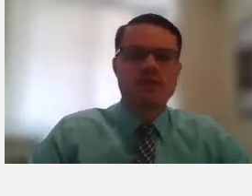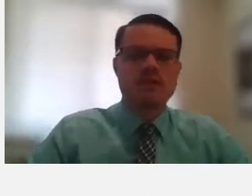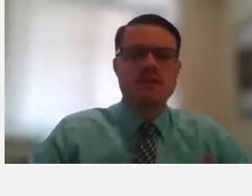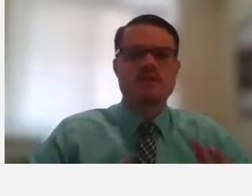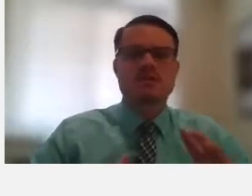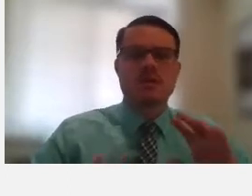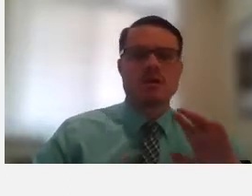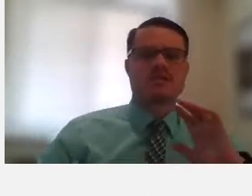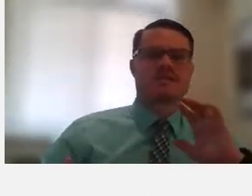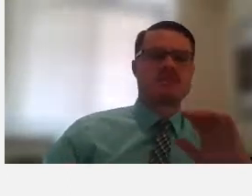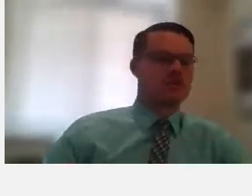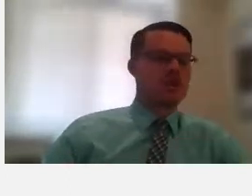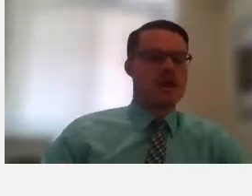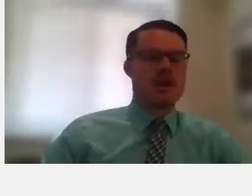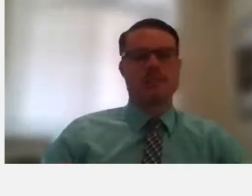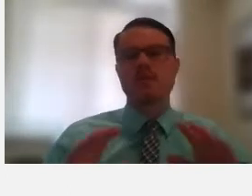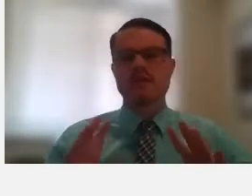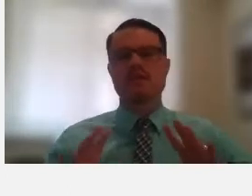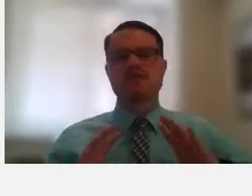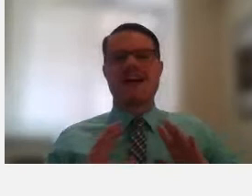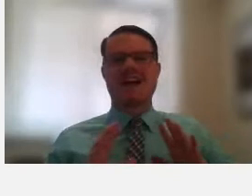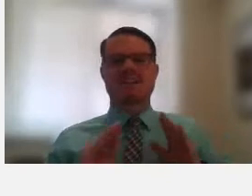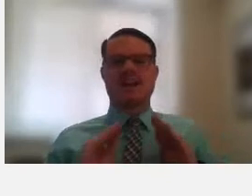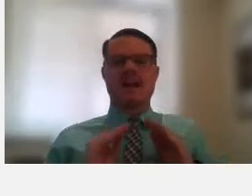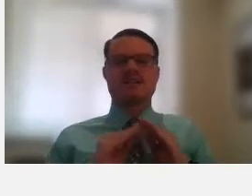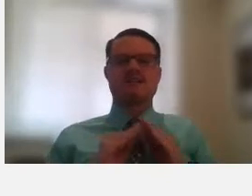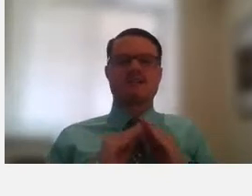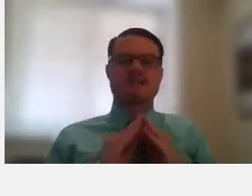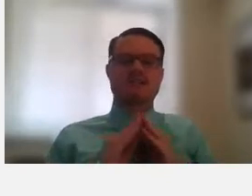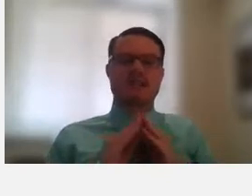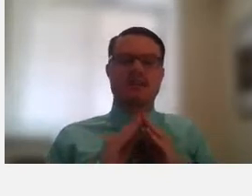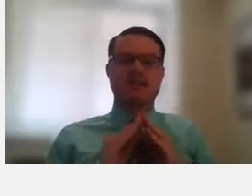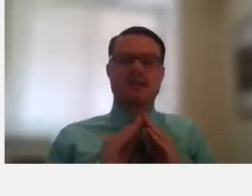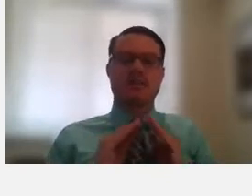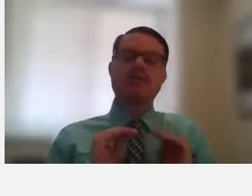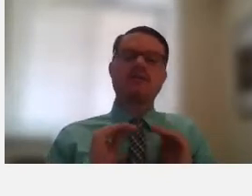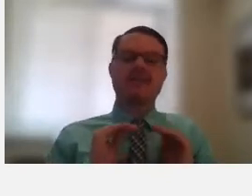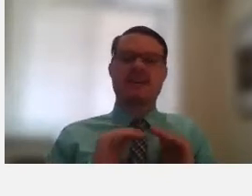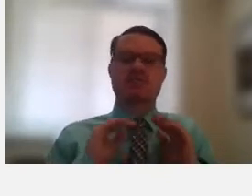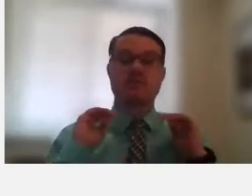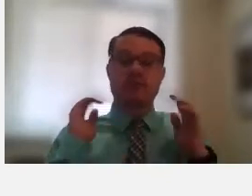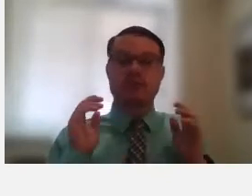Both of these laws, these laws act as all of these acts are federal laws.